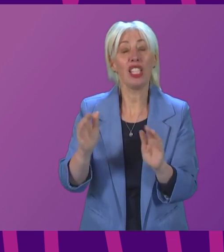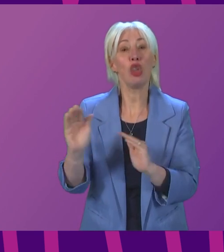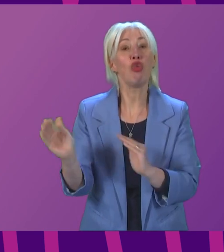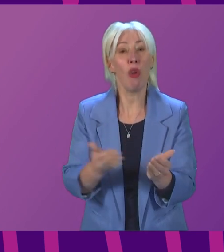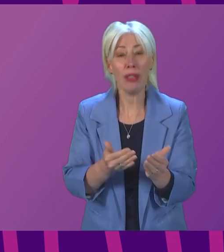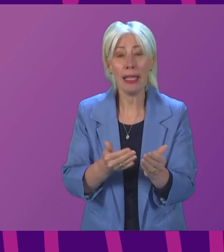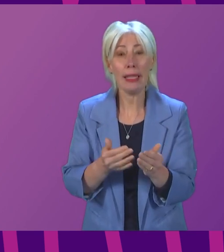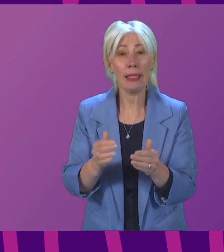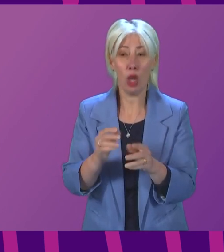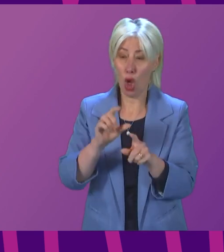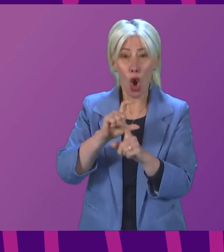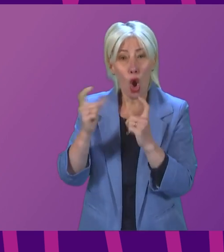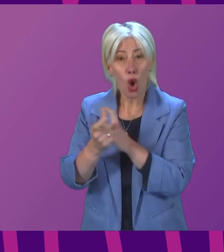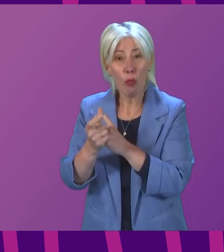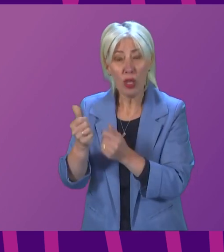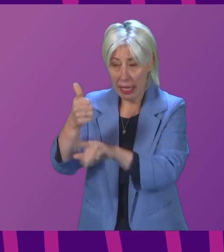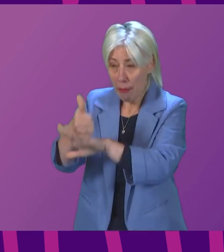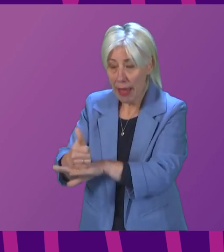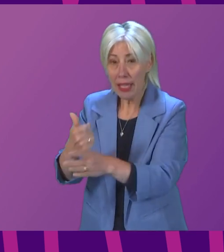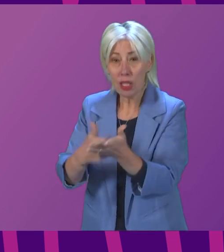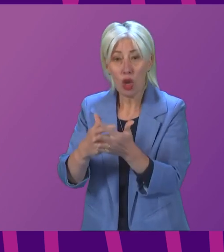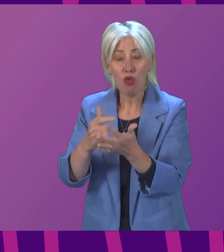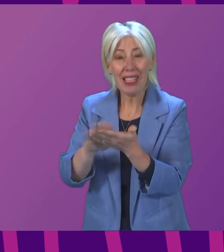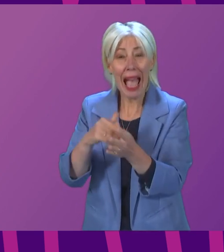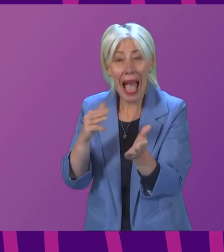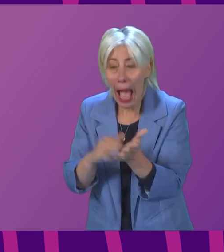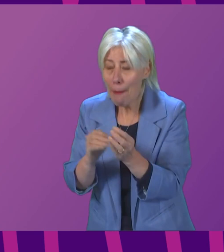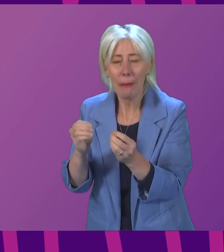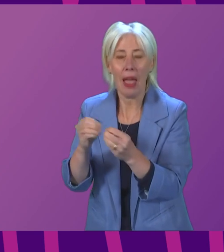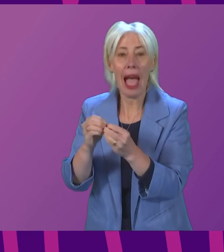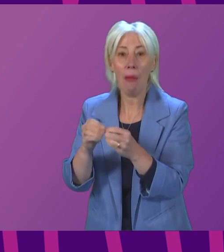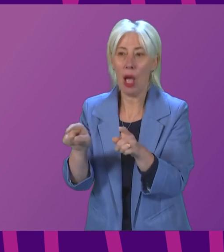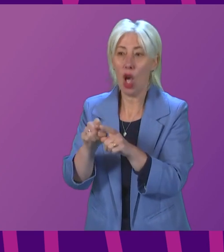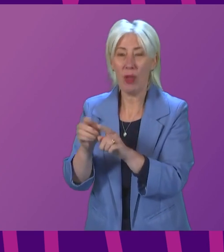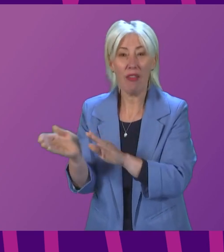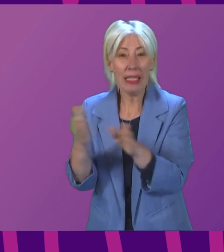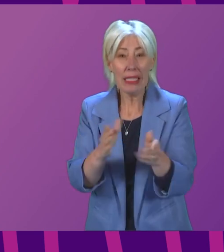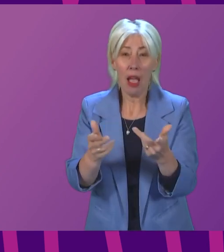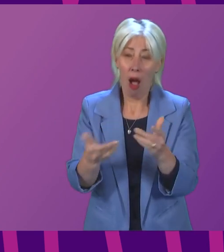teams and community-based rehabilitation services with referrals to secondary care where necessary.